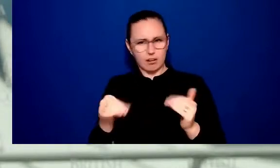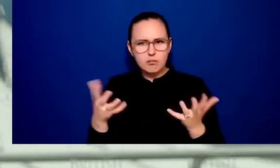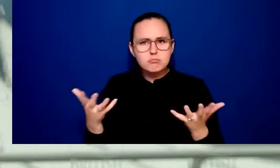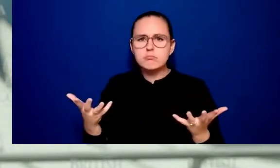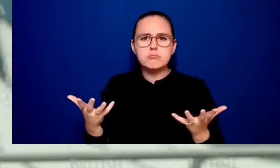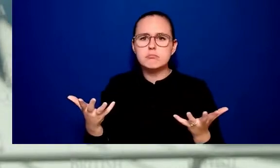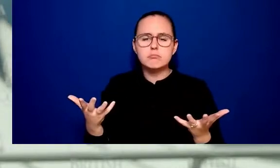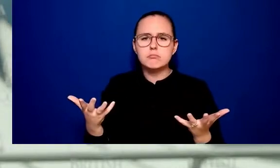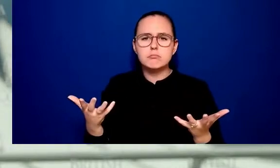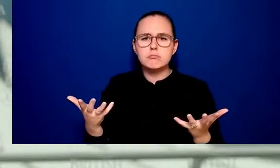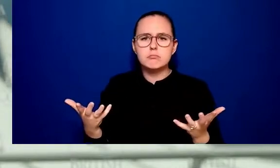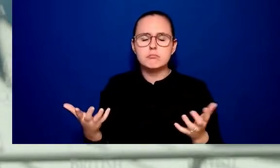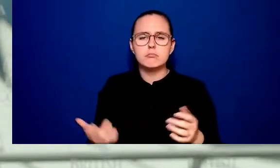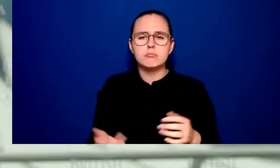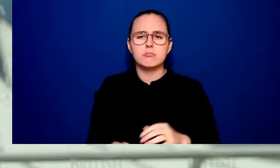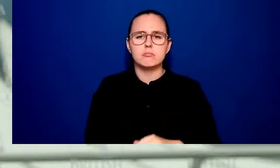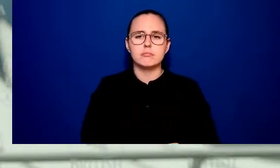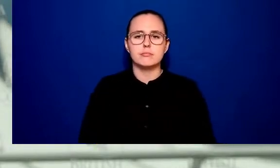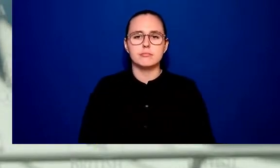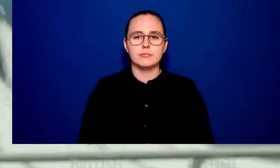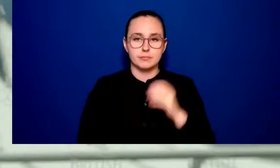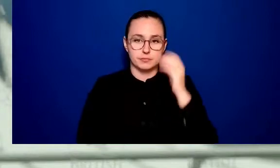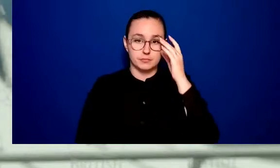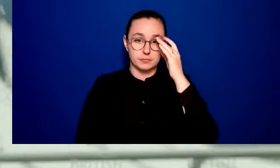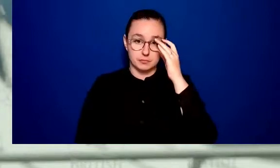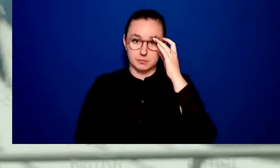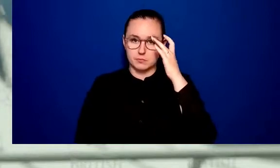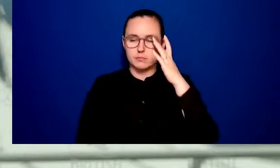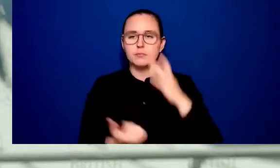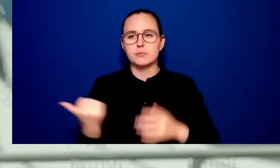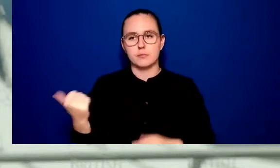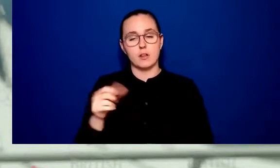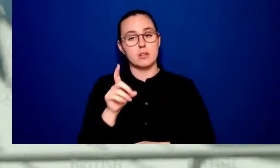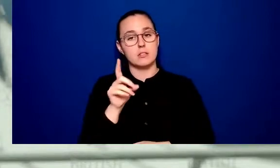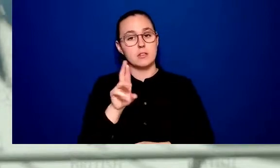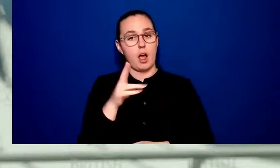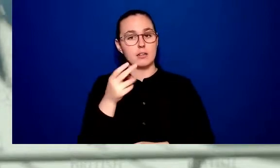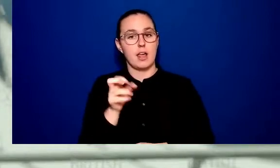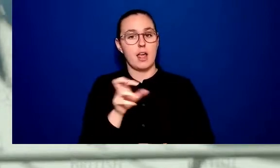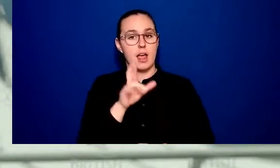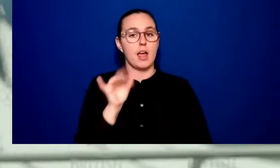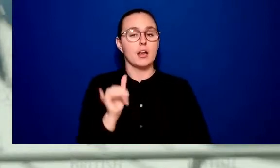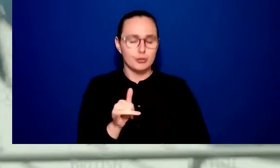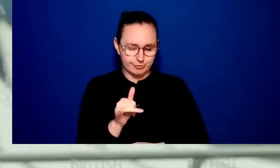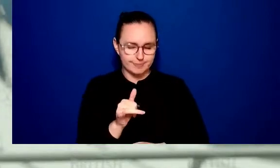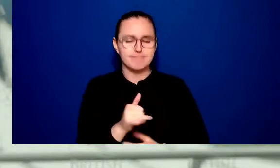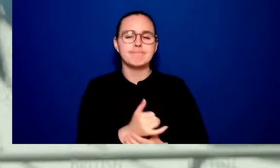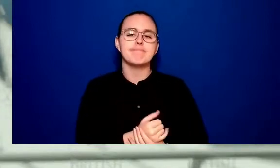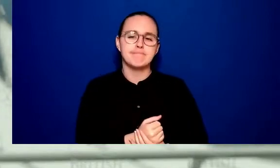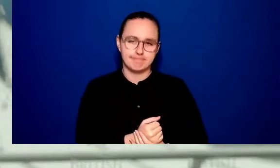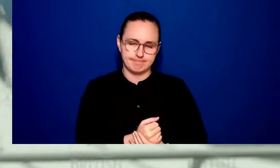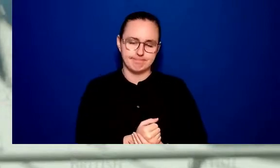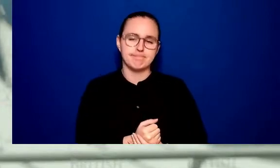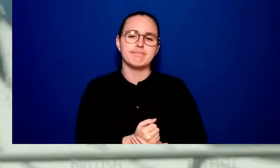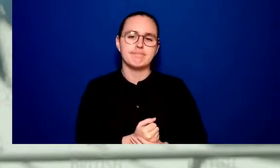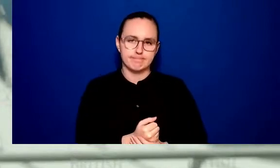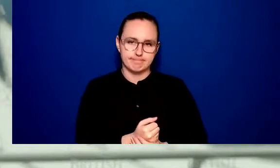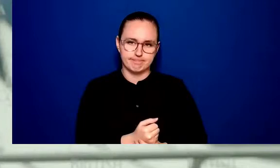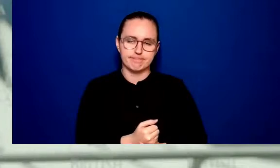these are really good questions, and I think what we're seeing is a very high rate across the